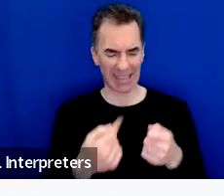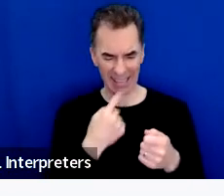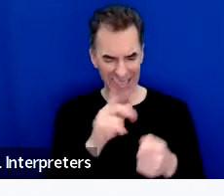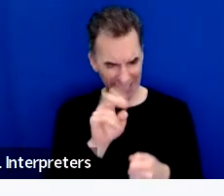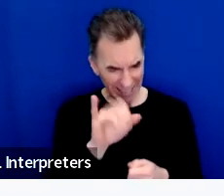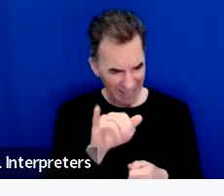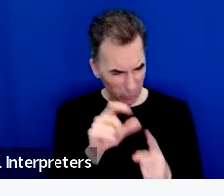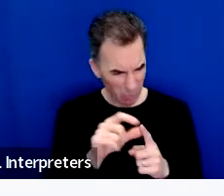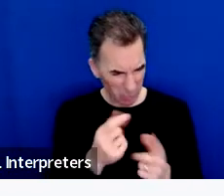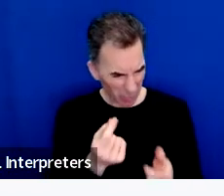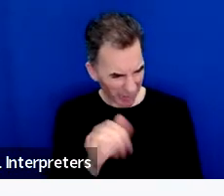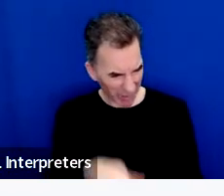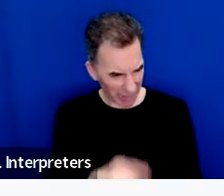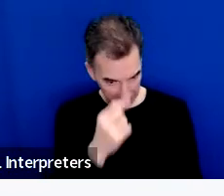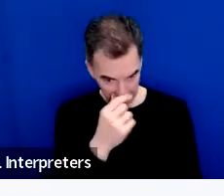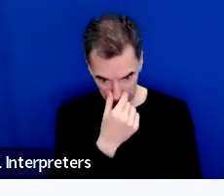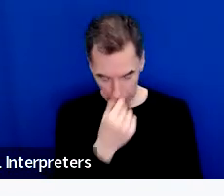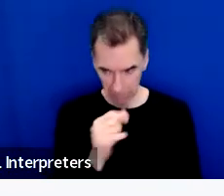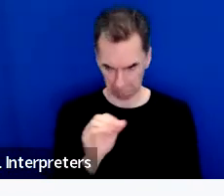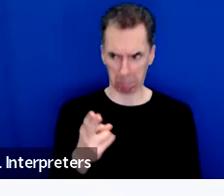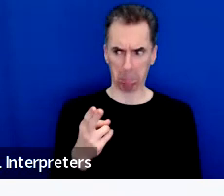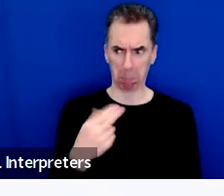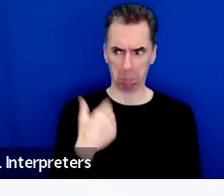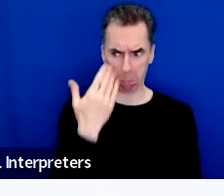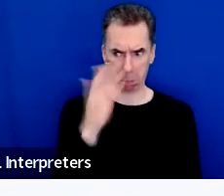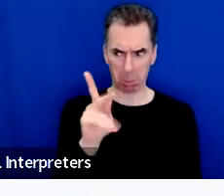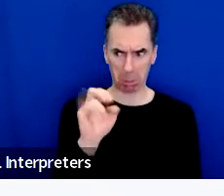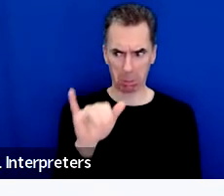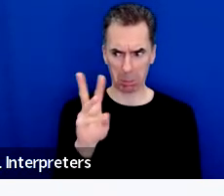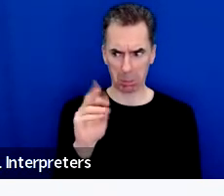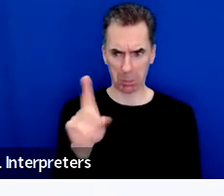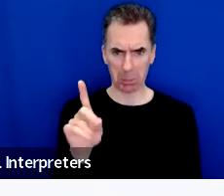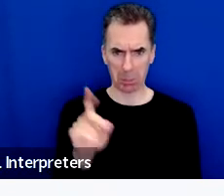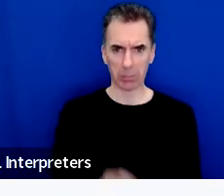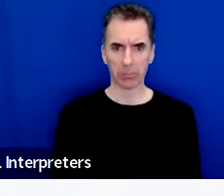Oh, I don't know what that is. And so